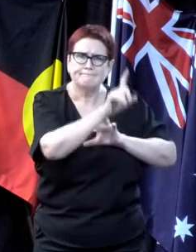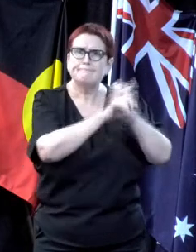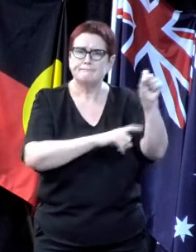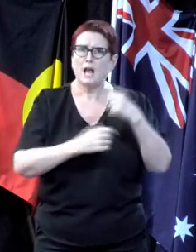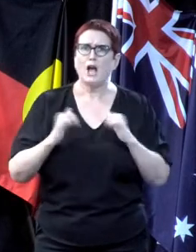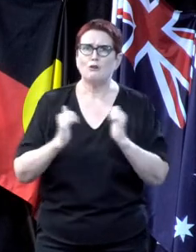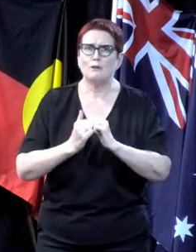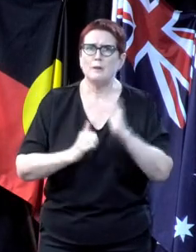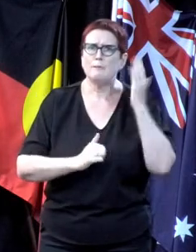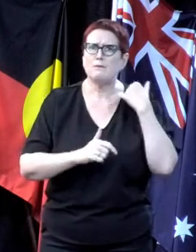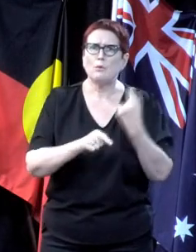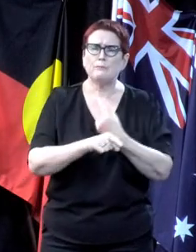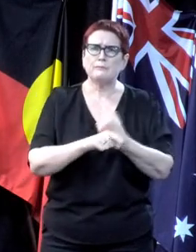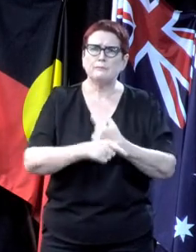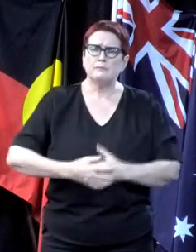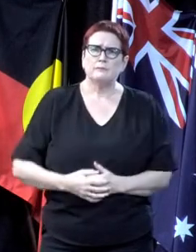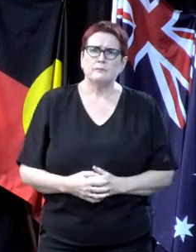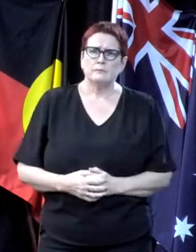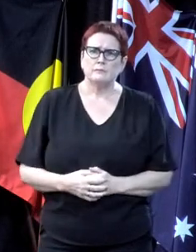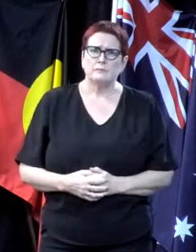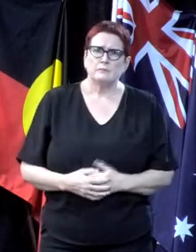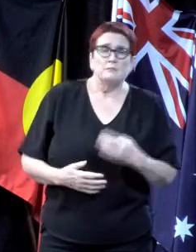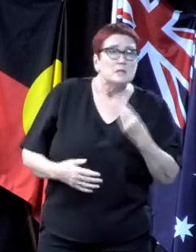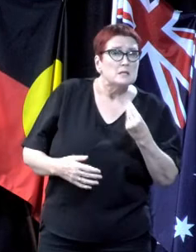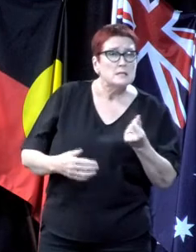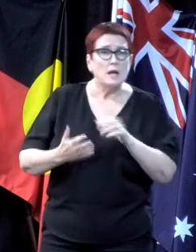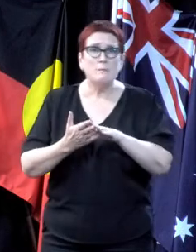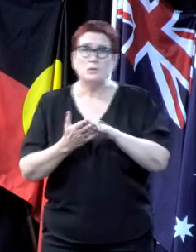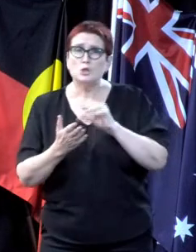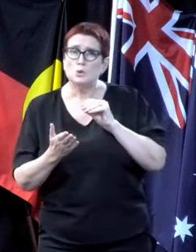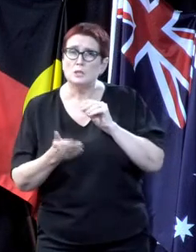There was possibly students walking through gates with low expectations